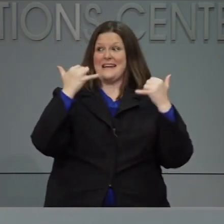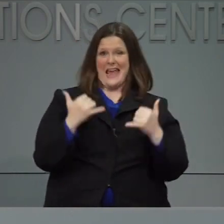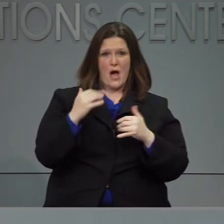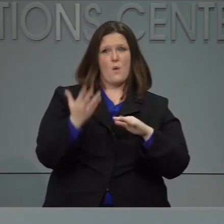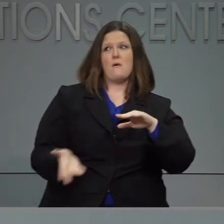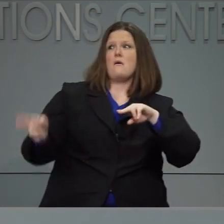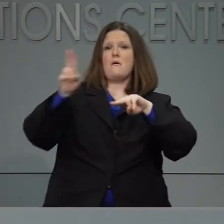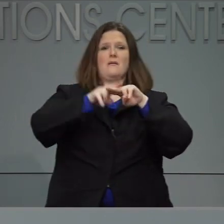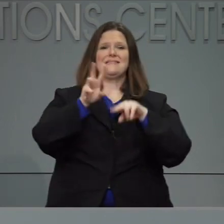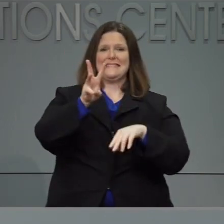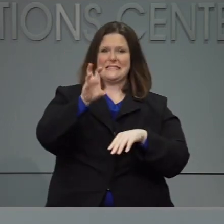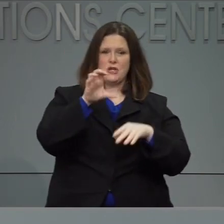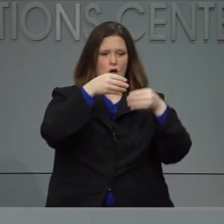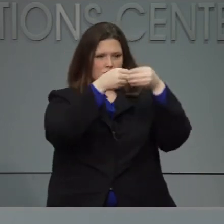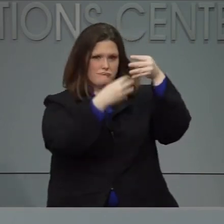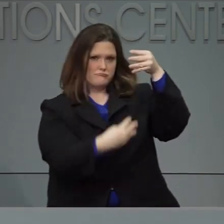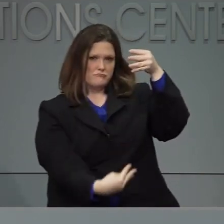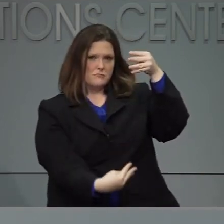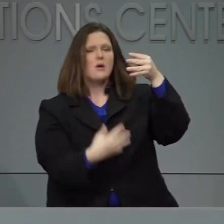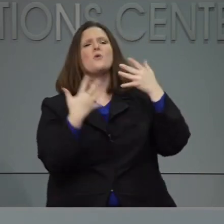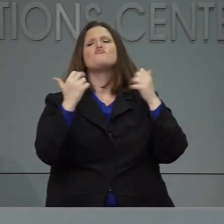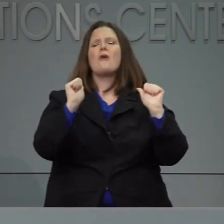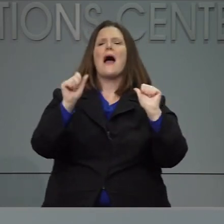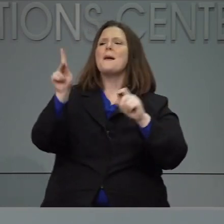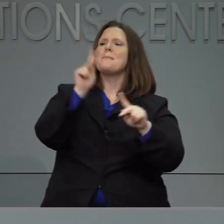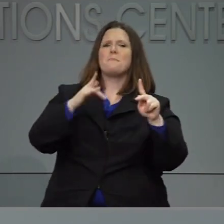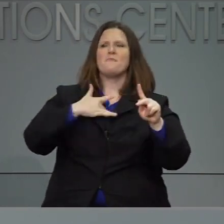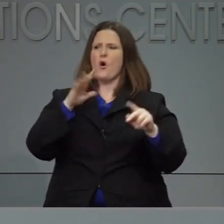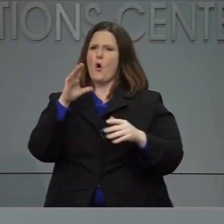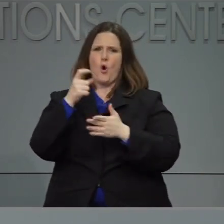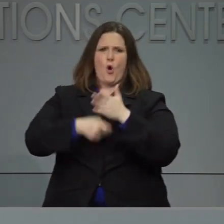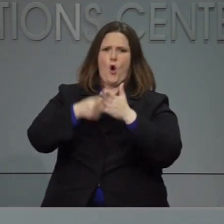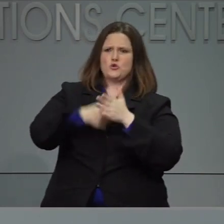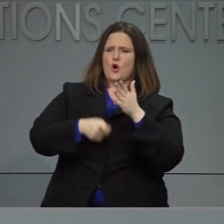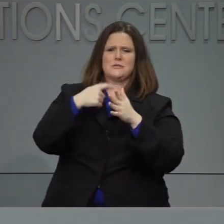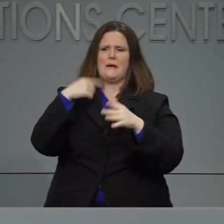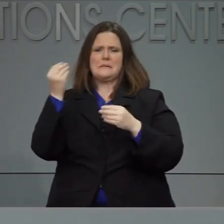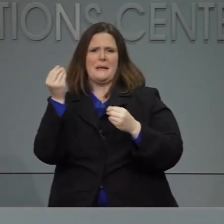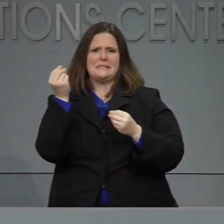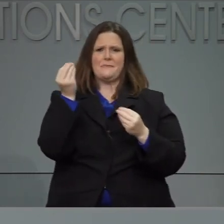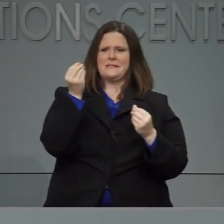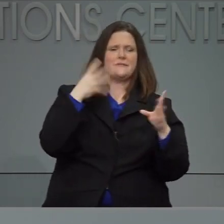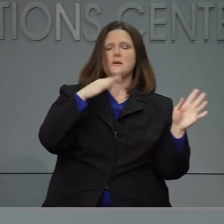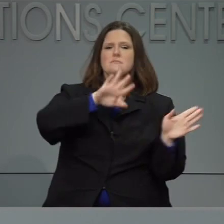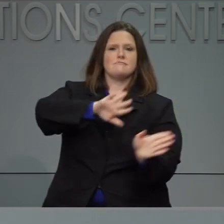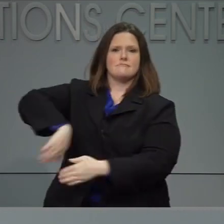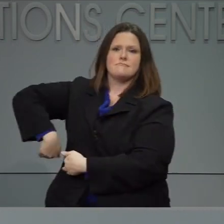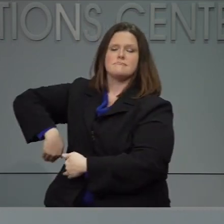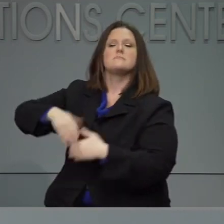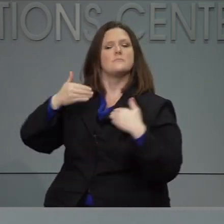TRYING TO MAKE SURE COST IS NOT A FACTOR WE WANT FOLKS TO KNOW THAT TESTING IS NEEDED THAT IT THAT YOU CAN GET YOUR RESULTS